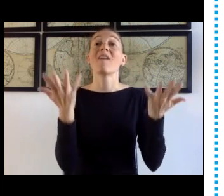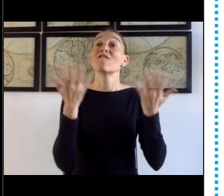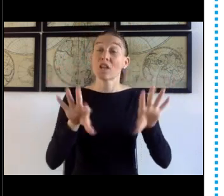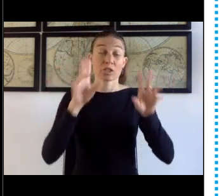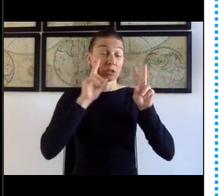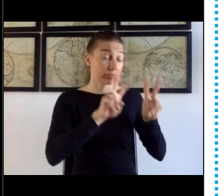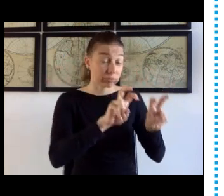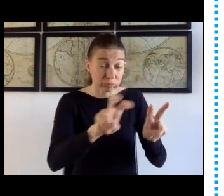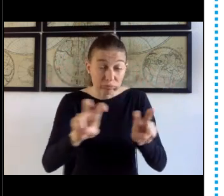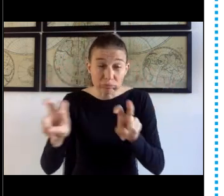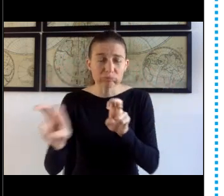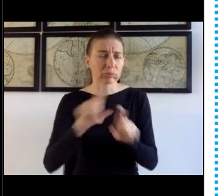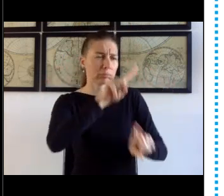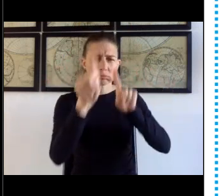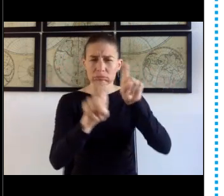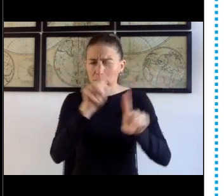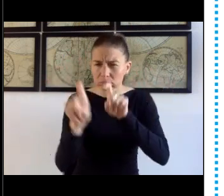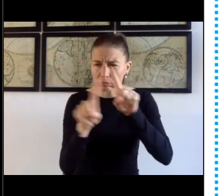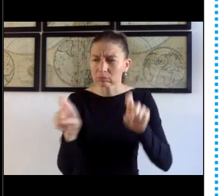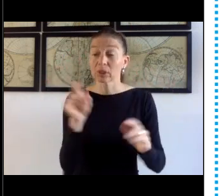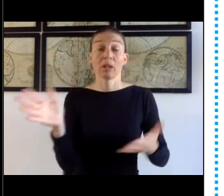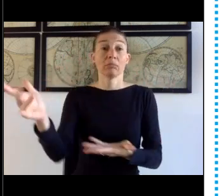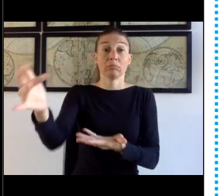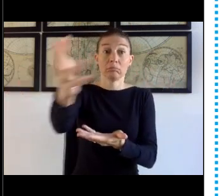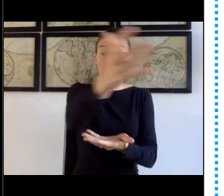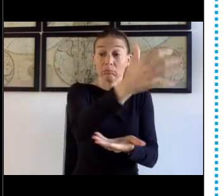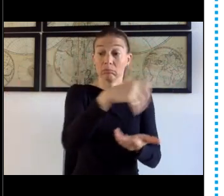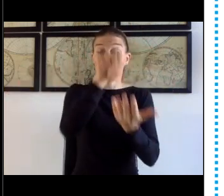on if there should be an evaluation, an actual revision,